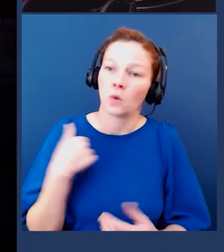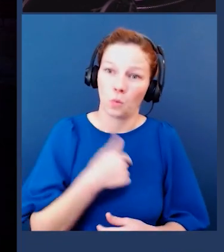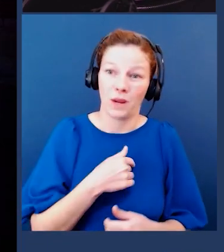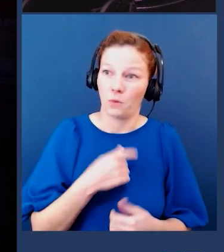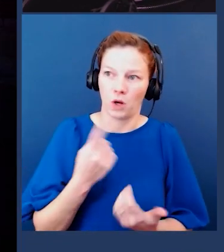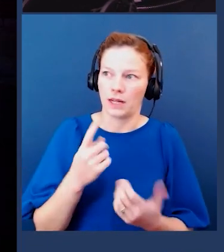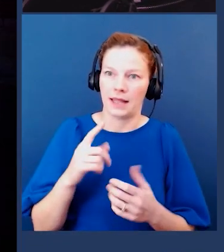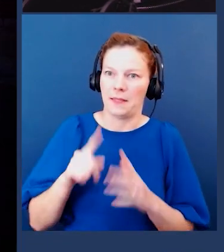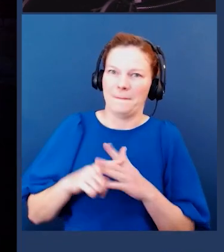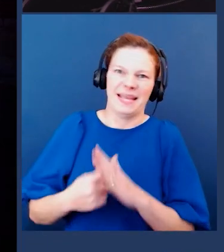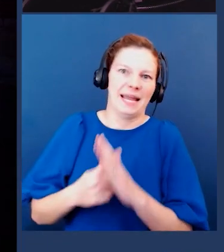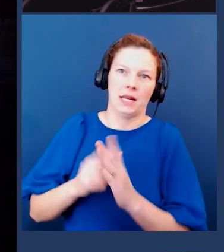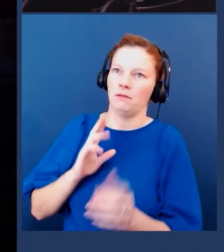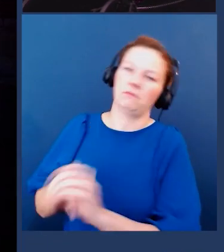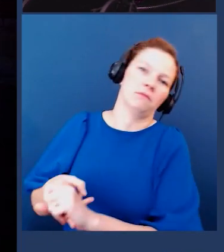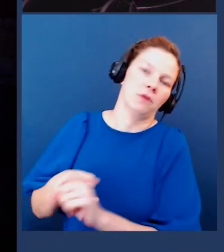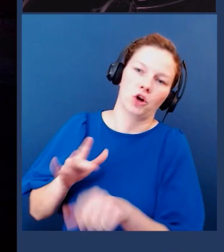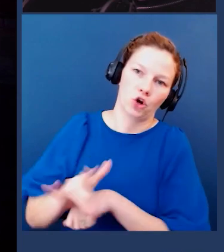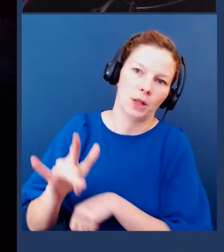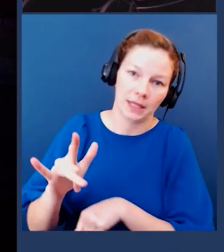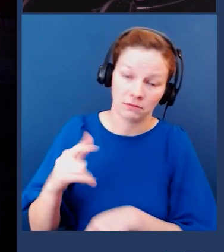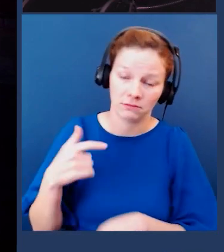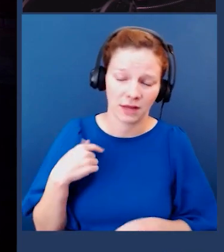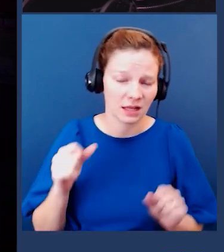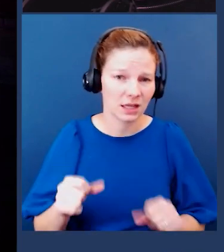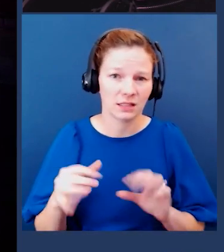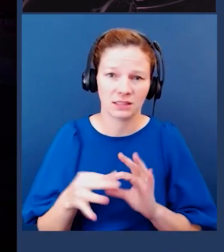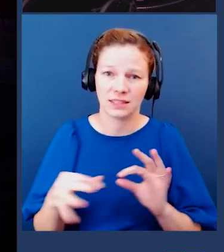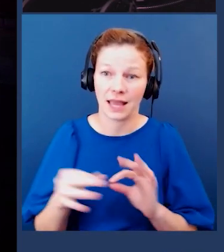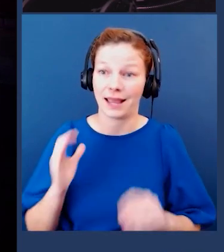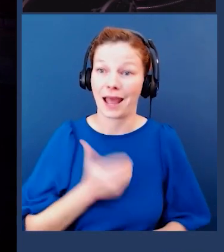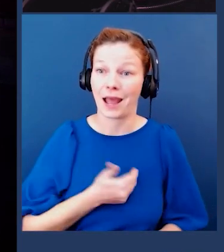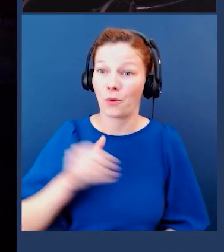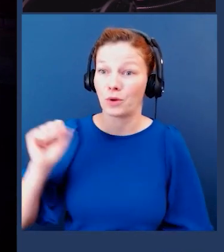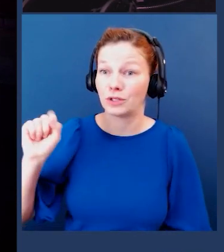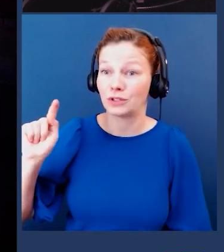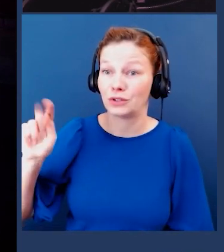I can easily say that our studio will not exist if I will have